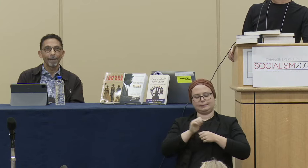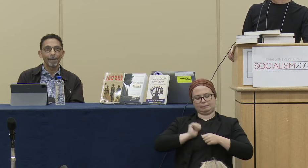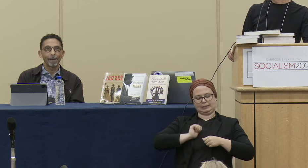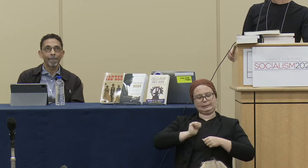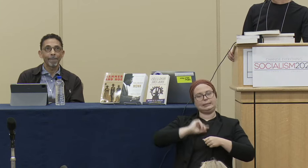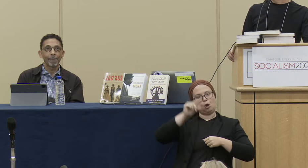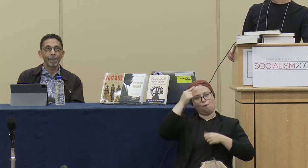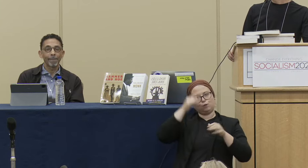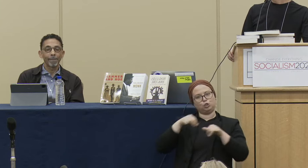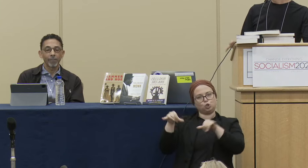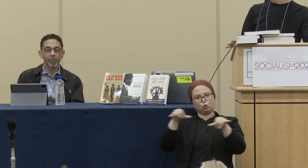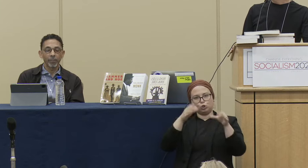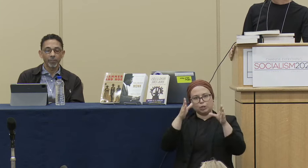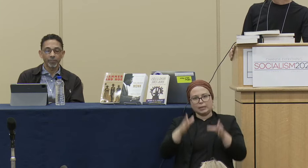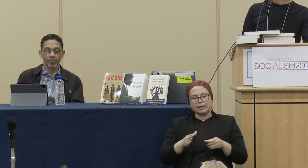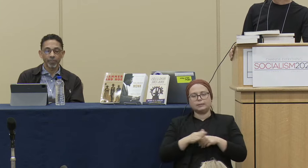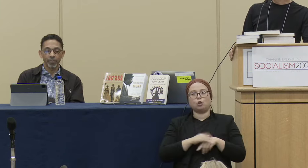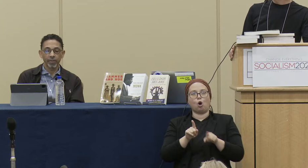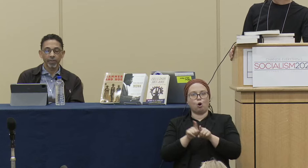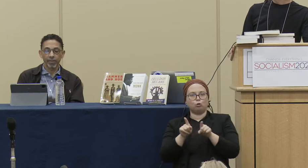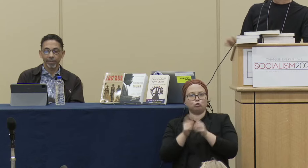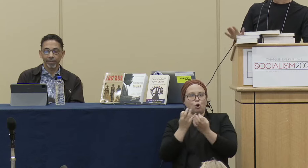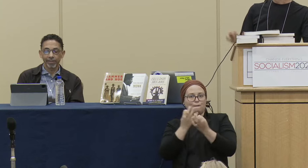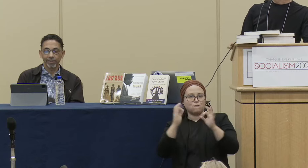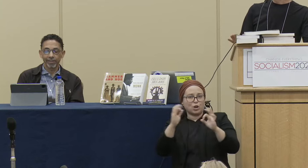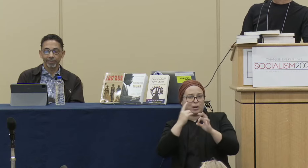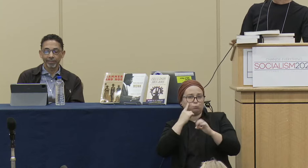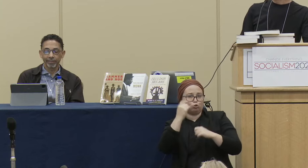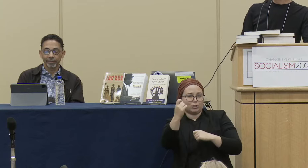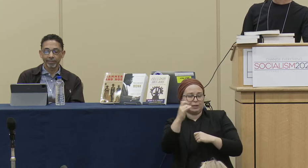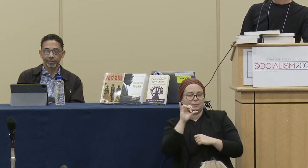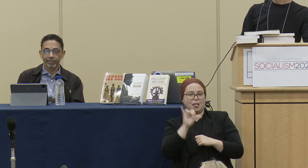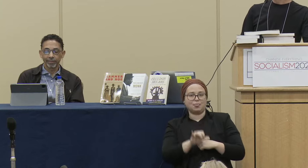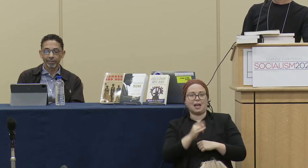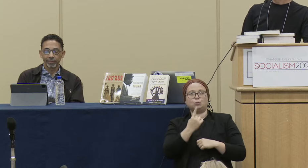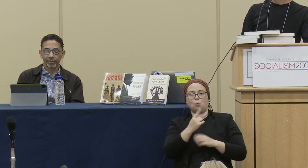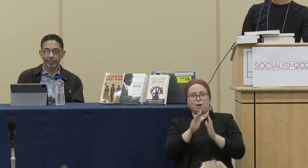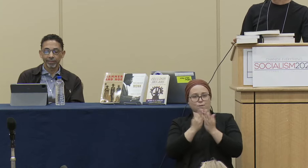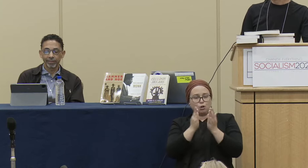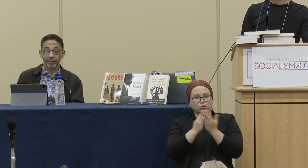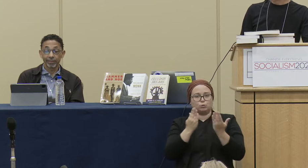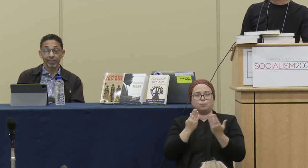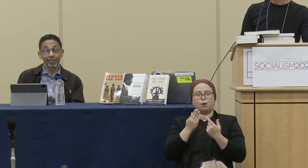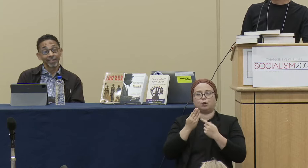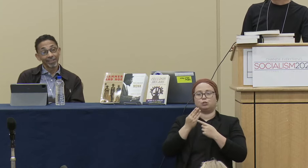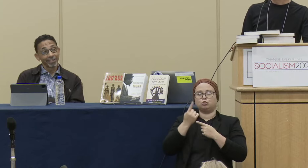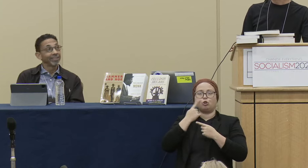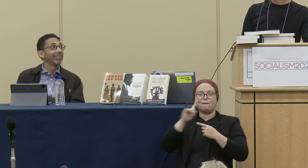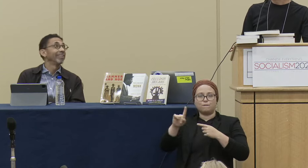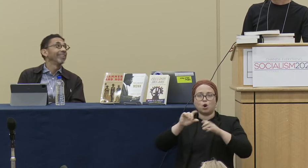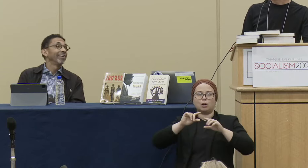socialist . And "Freedom Dreams" is one of those books.